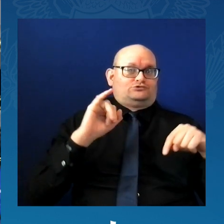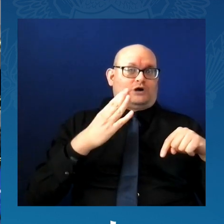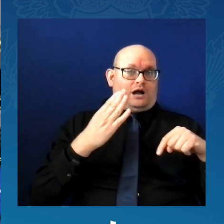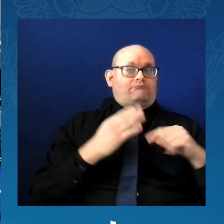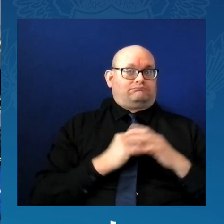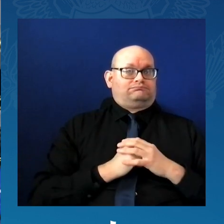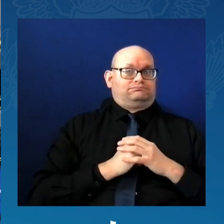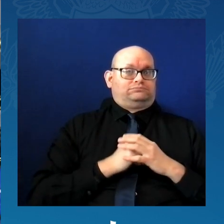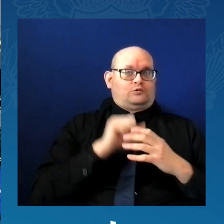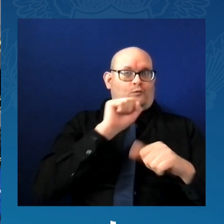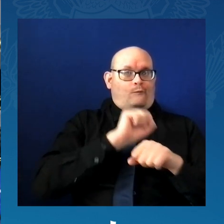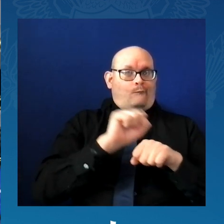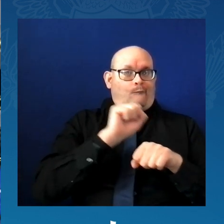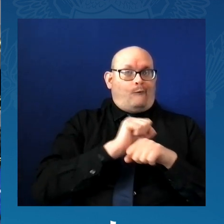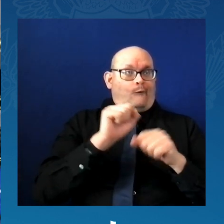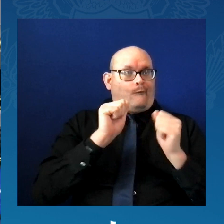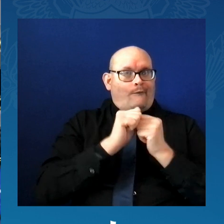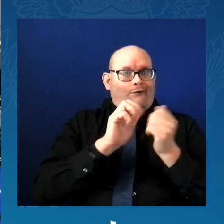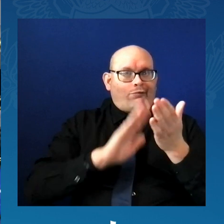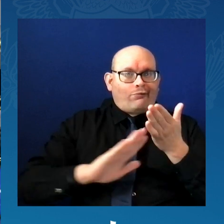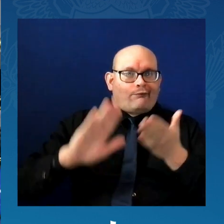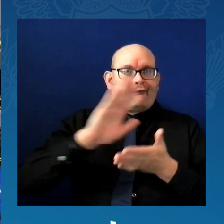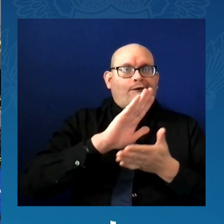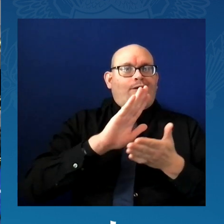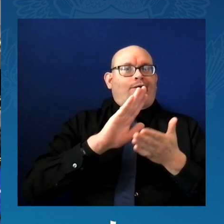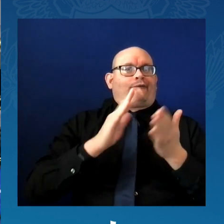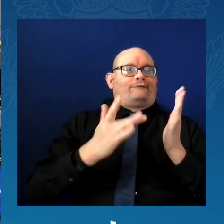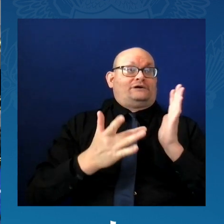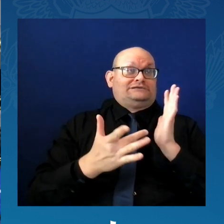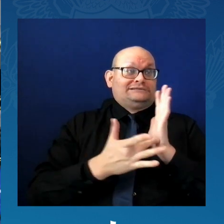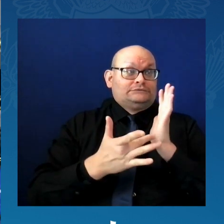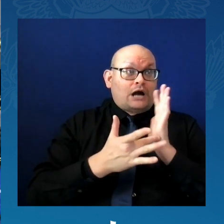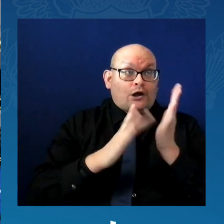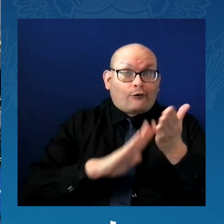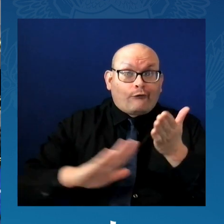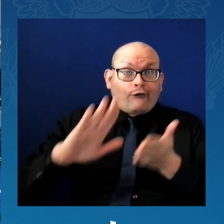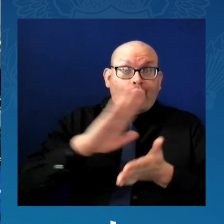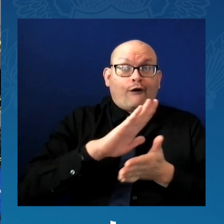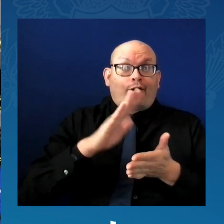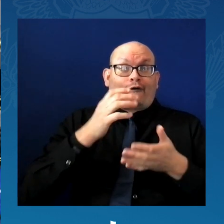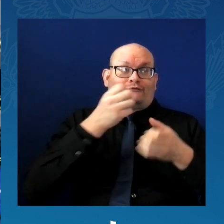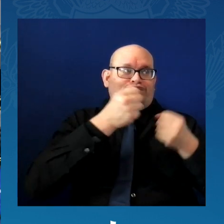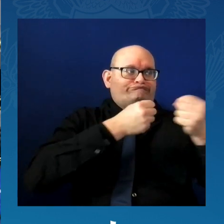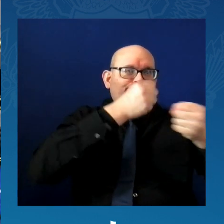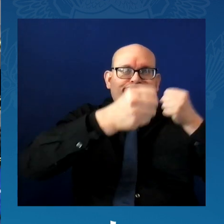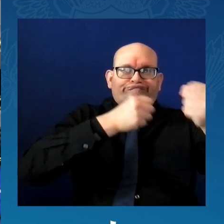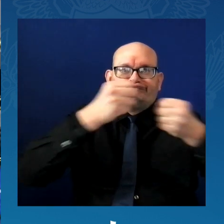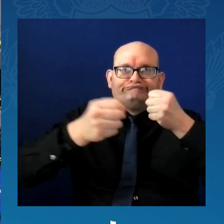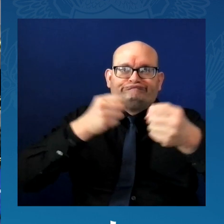training providers to make sure that we have the workforce that we need. That's why we're so excited about the industry commitment today that you announced.